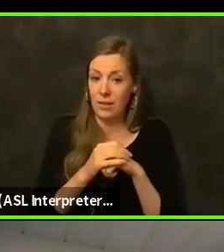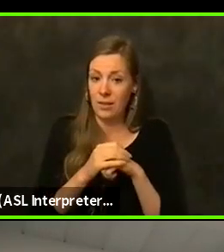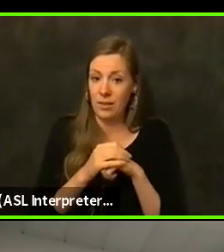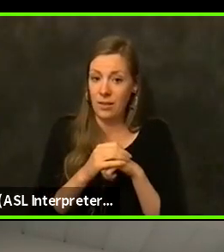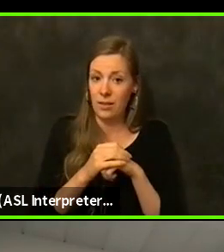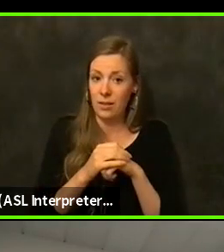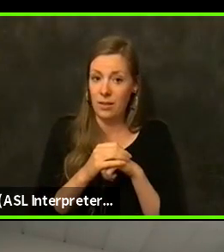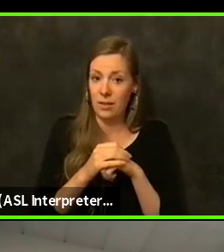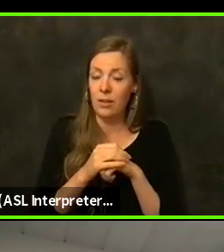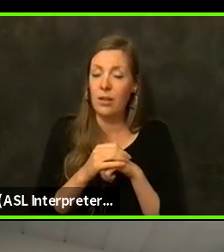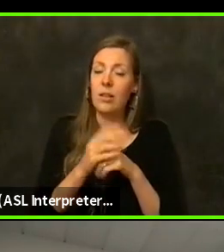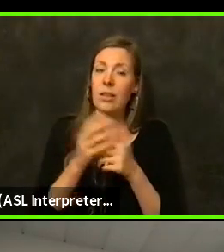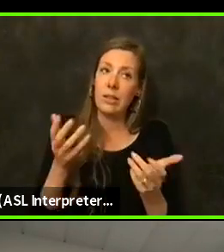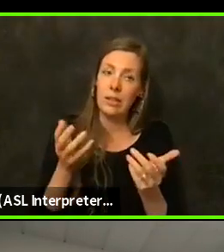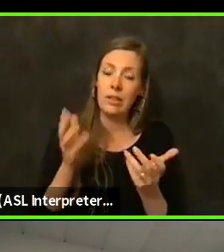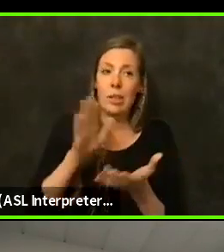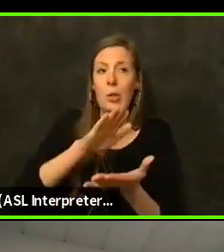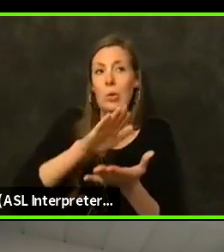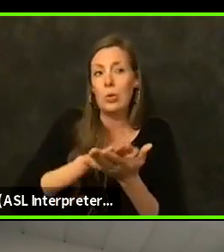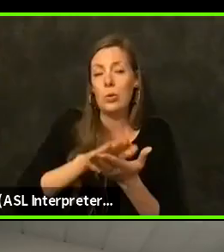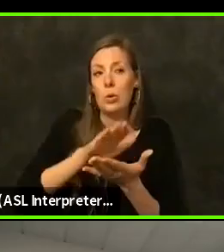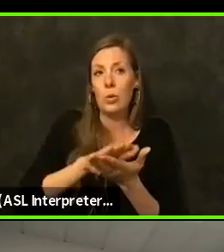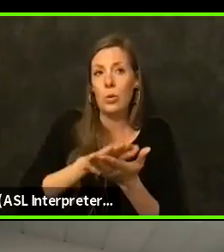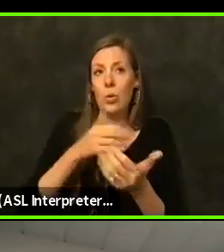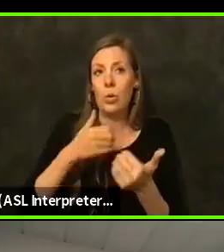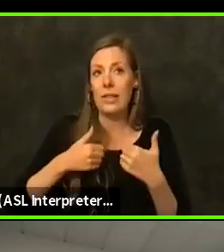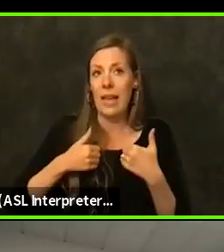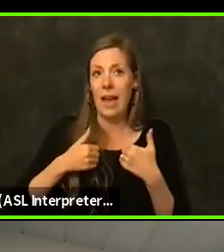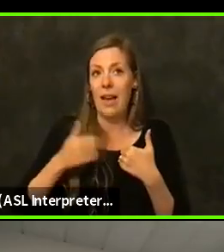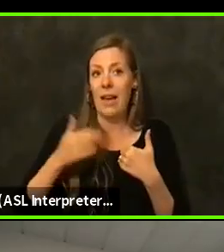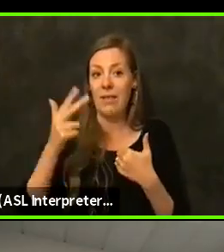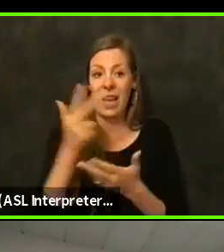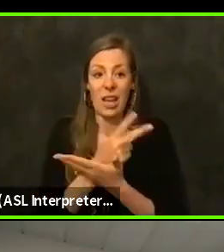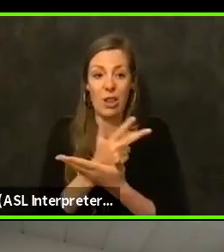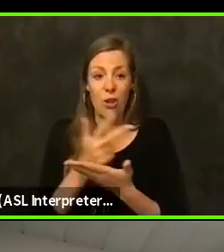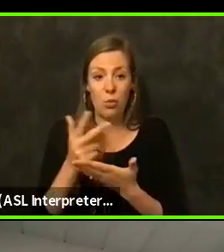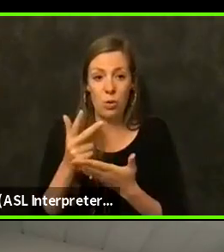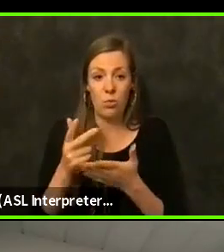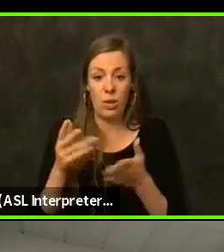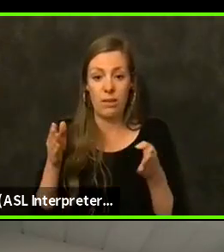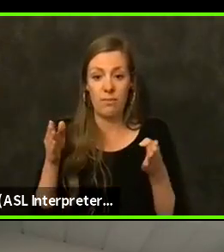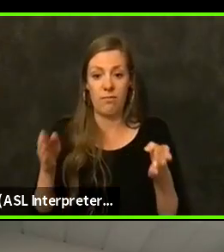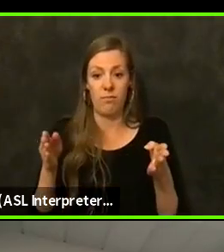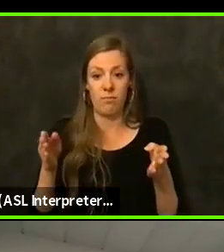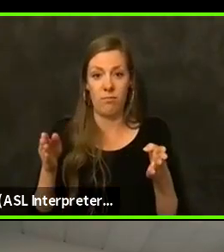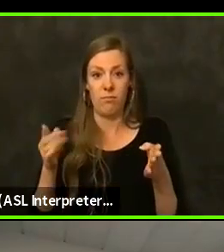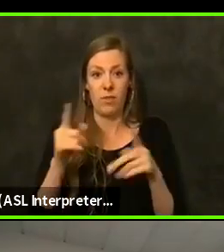Schools have a three week window from eligibility to